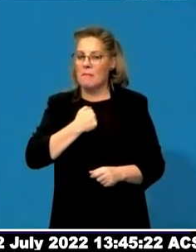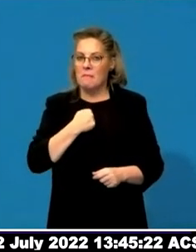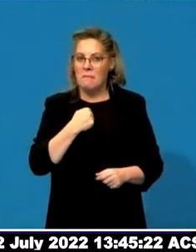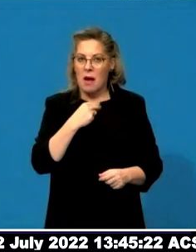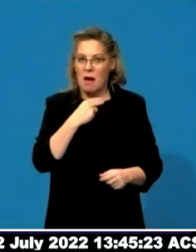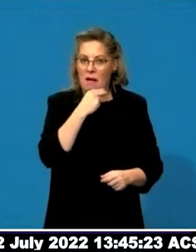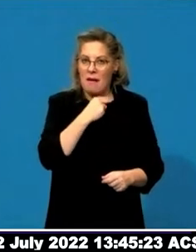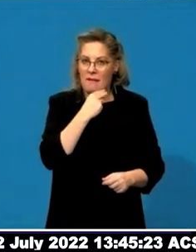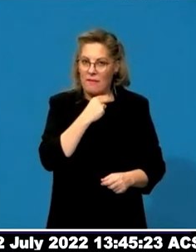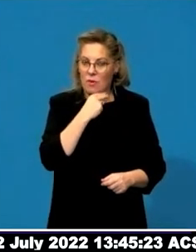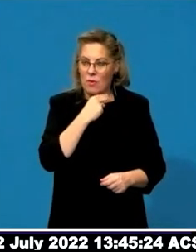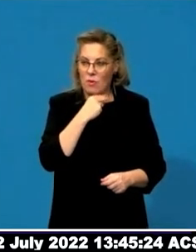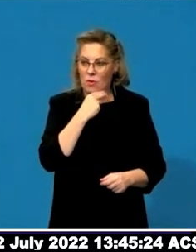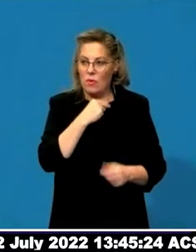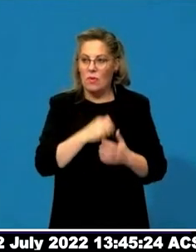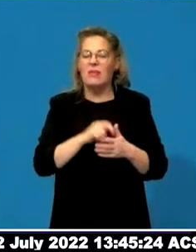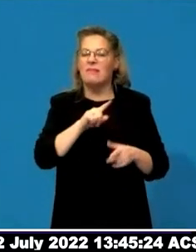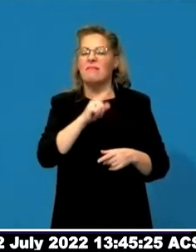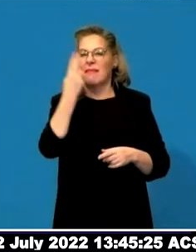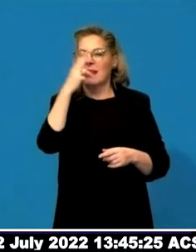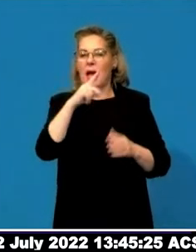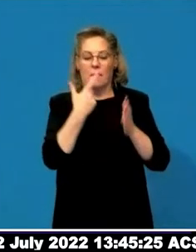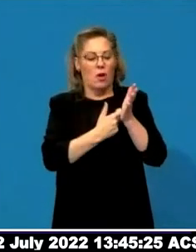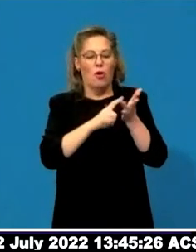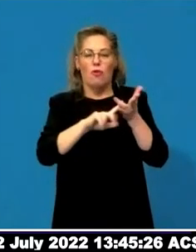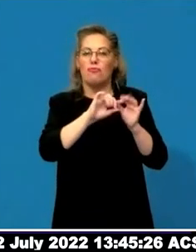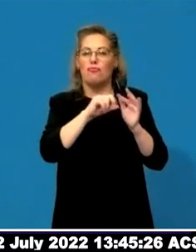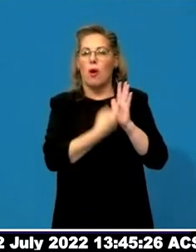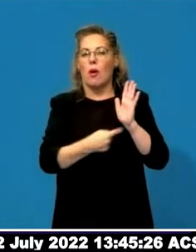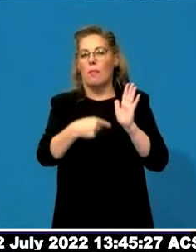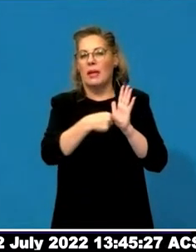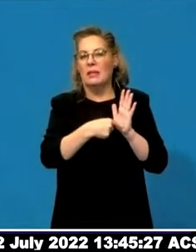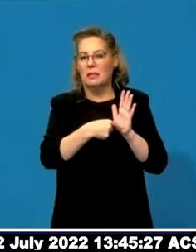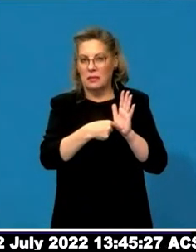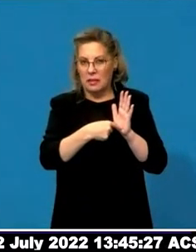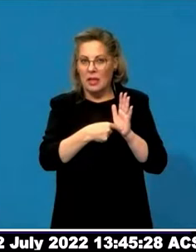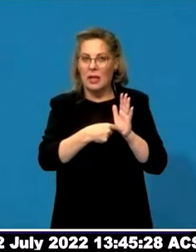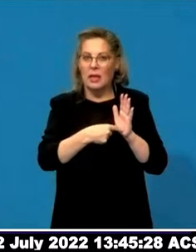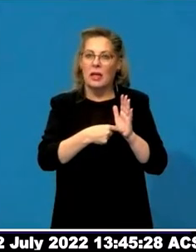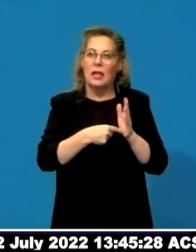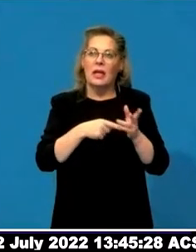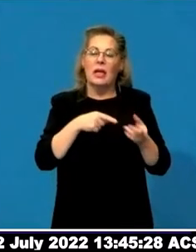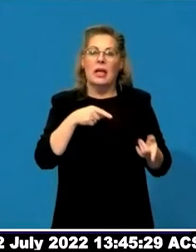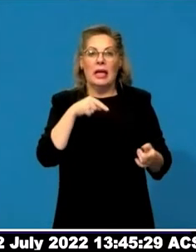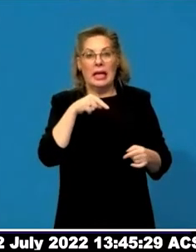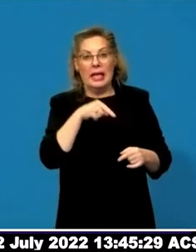His name is [REDACTED] and he's been ringing up NPY, NPY, telling me,